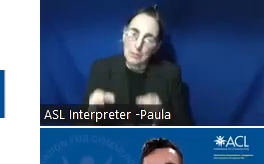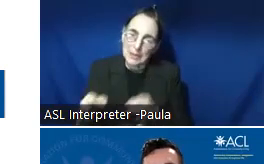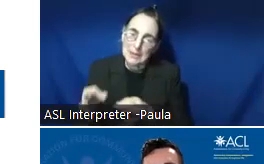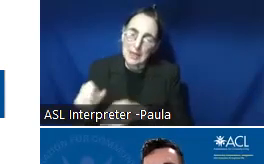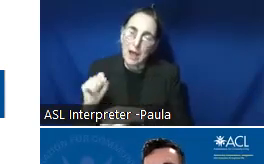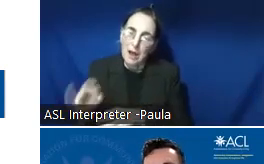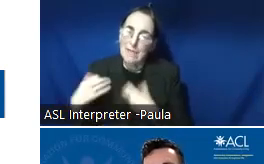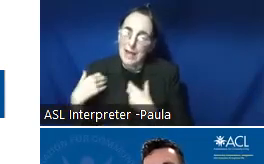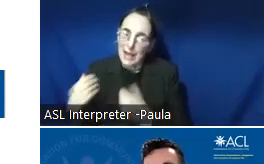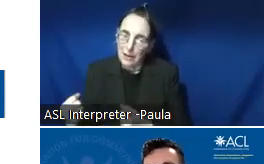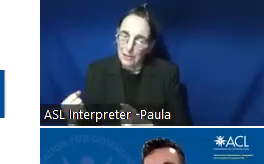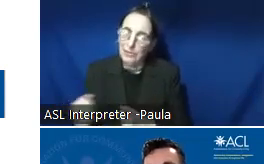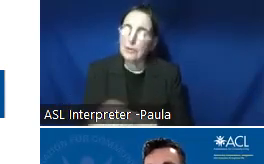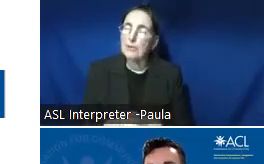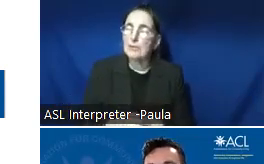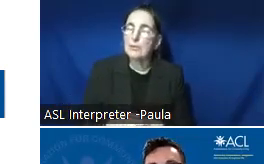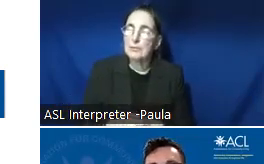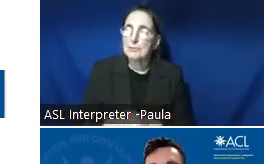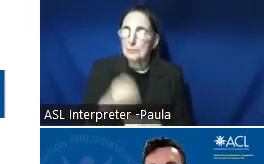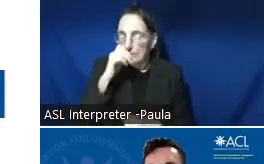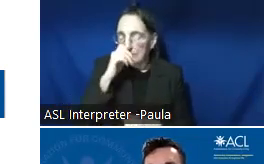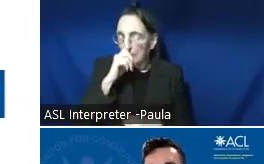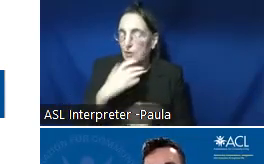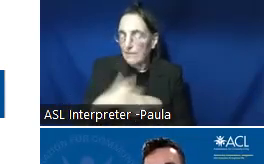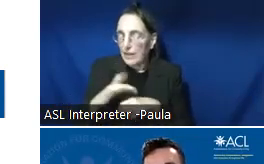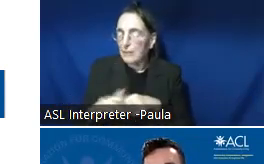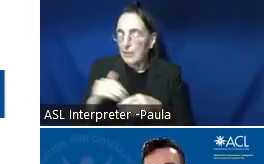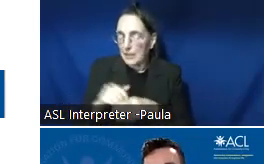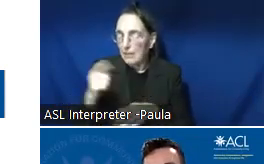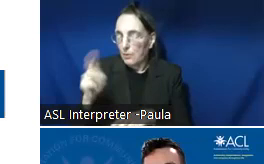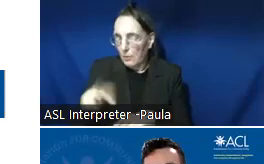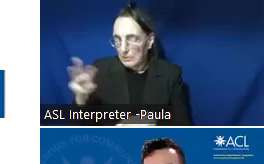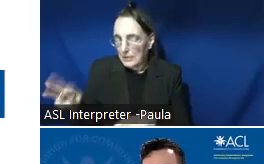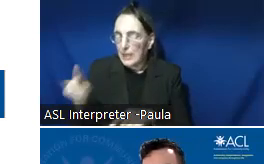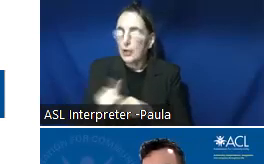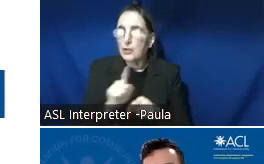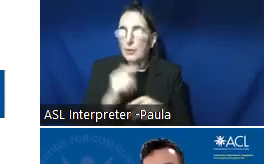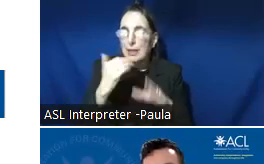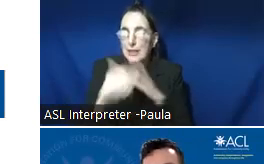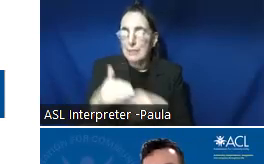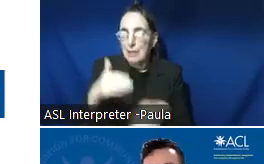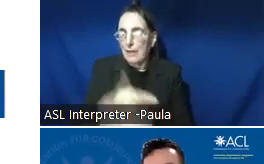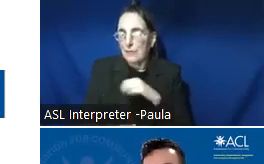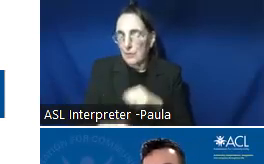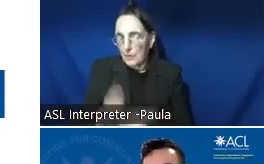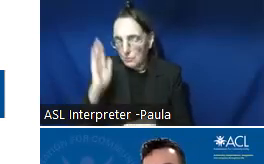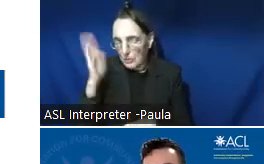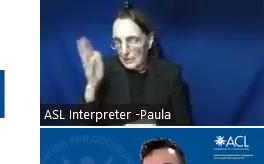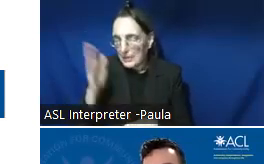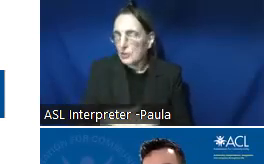been made available on the HSPA website and will also be emailed after the presentation. First, home accessibility